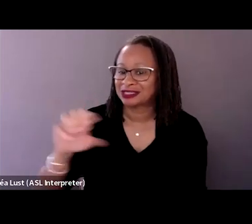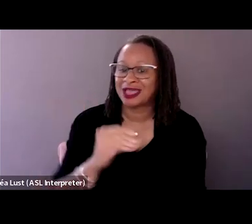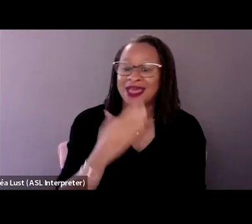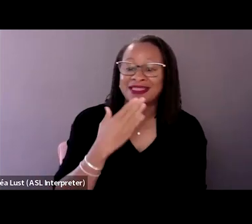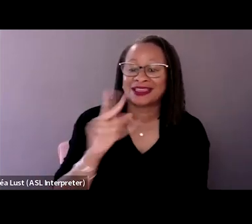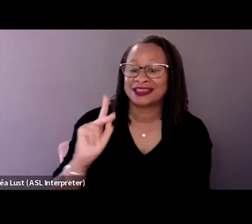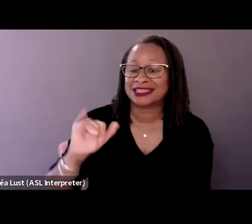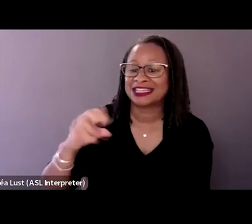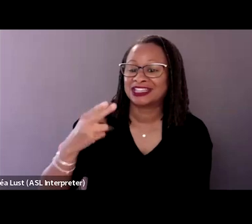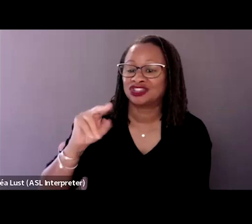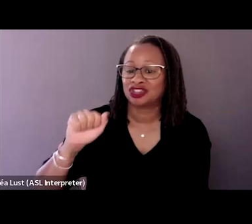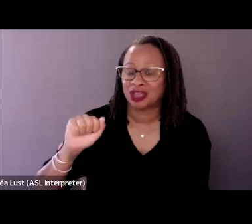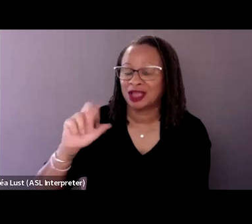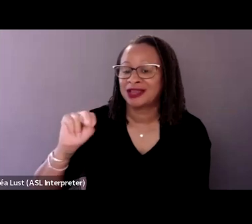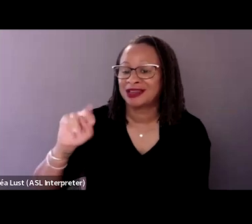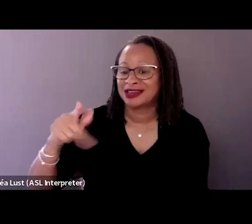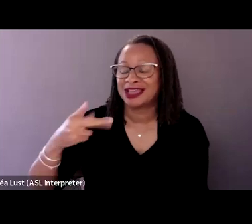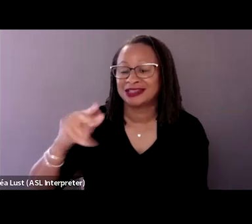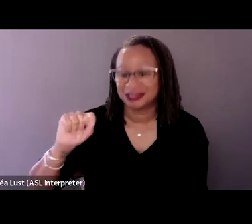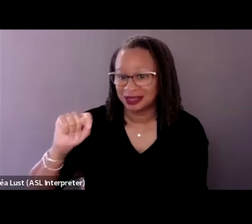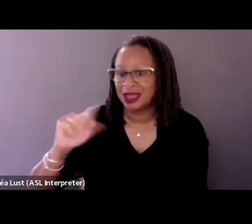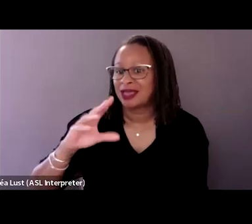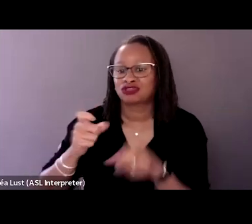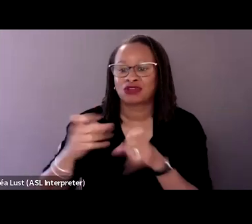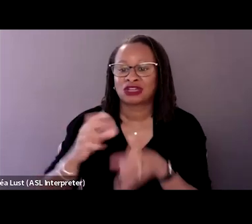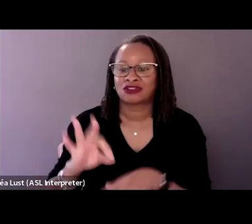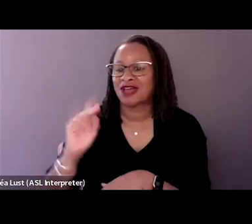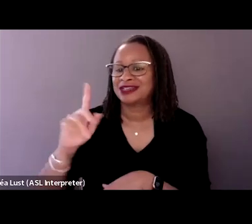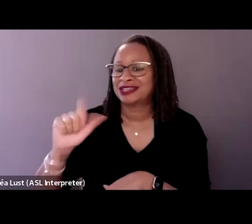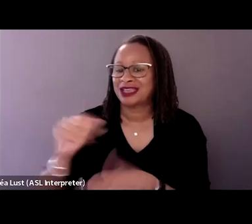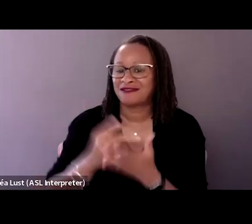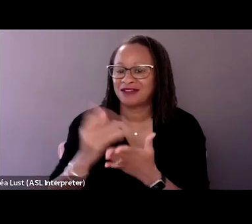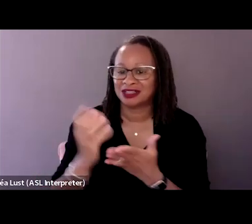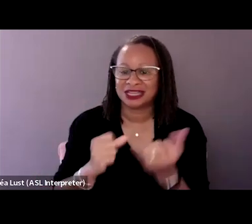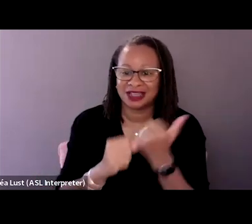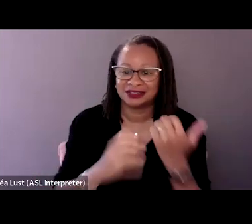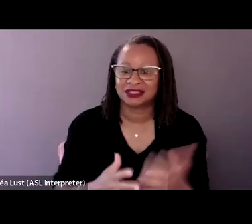the Director of IDA Funds and Advocacy. And finally, we'd like to thank our access providers,